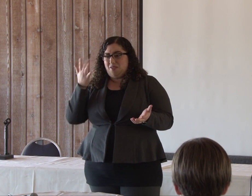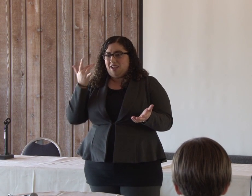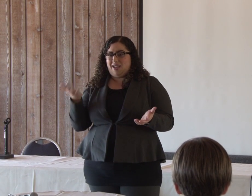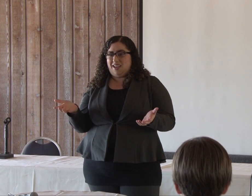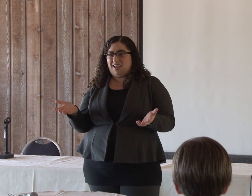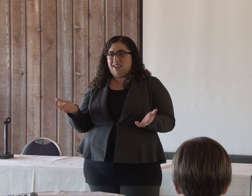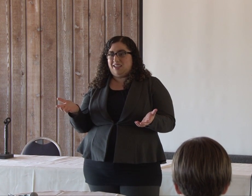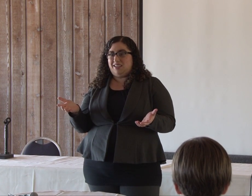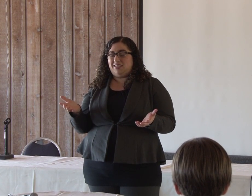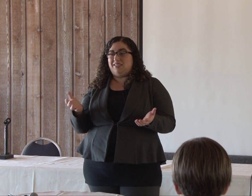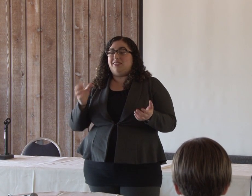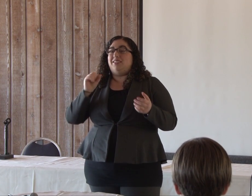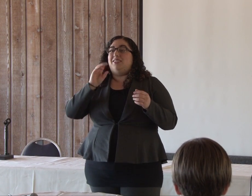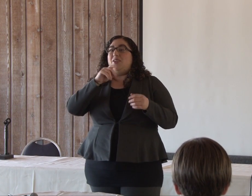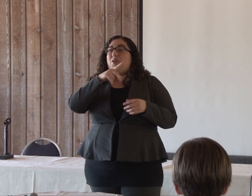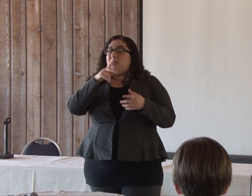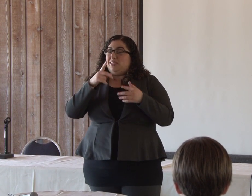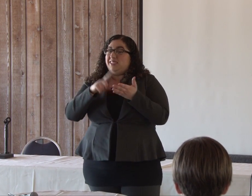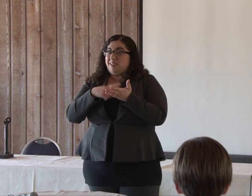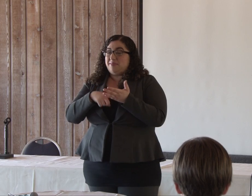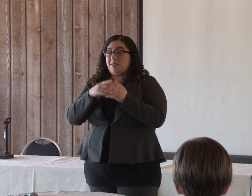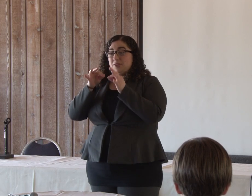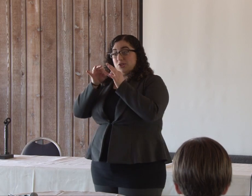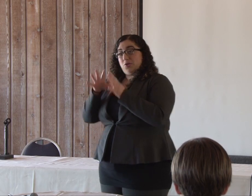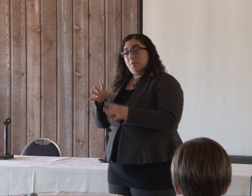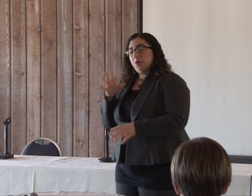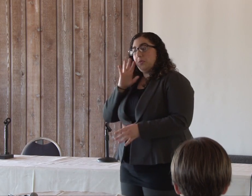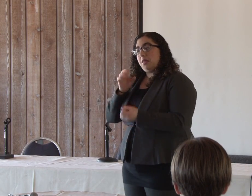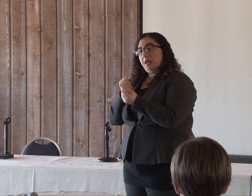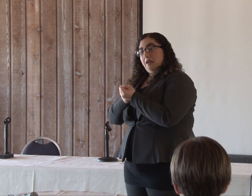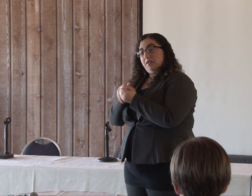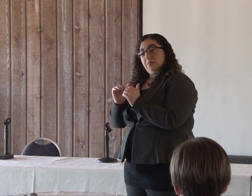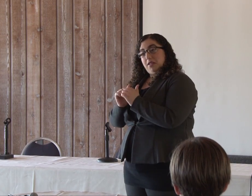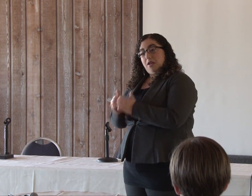at their parents responding for them and never had access to the question